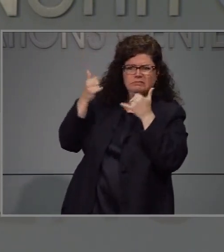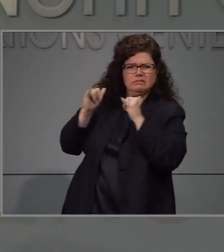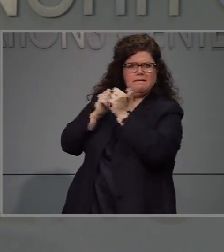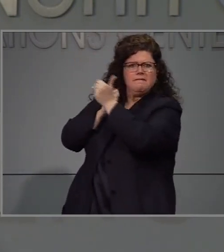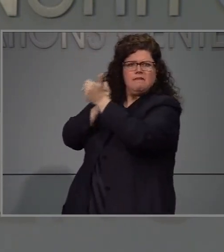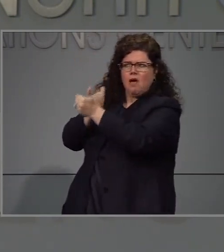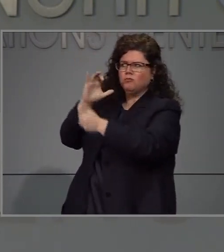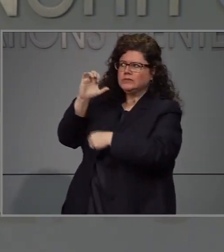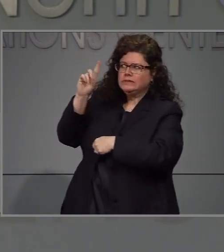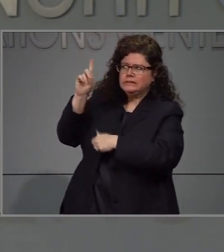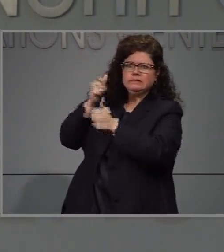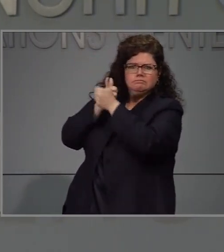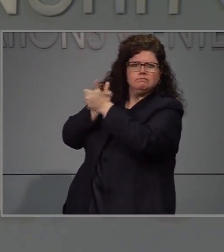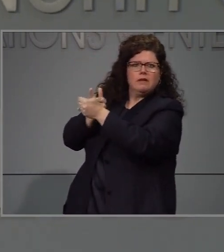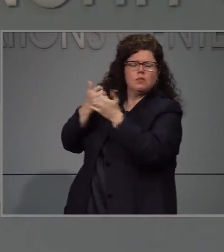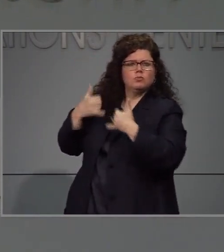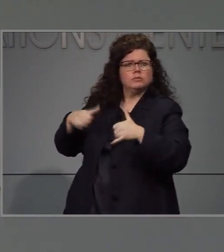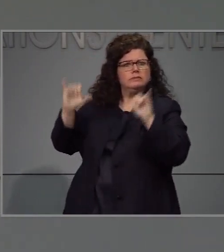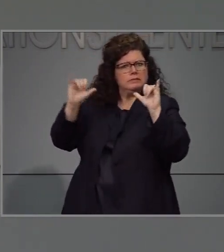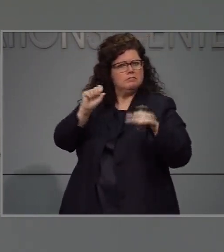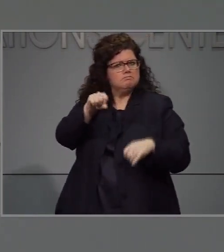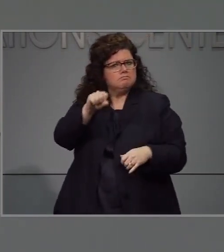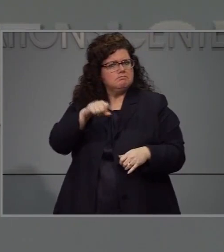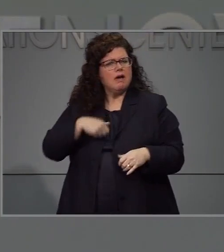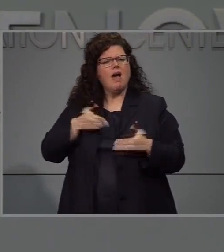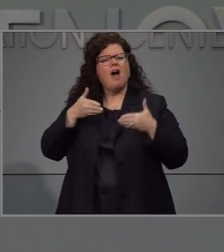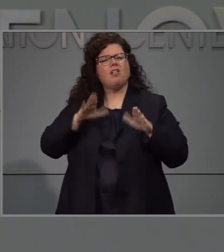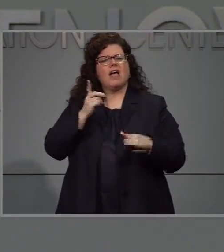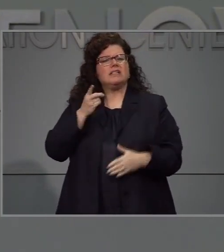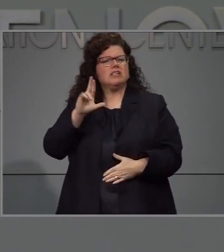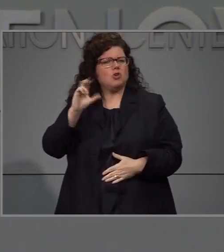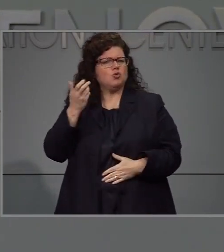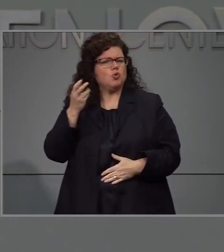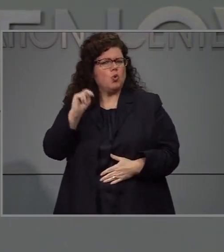LIKE THAT NUMBER GOING UP, AND THAT'S ONE OF THE REASONS WHY WE SCALE BACK. PHASE 2 A LITTLE